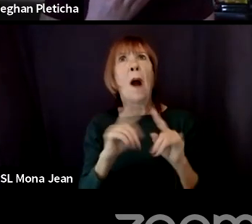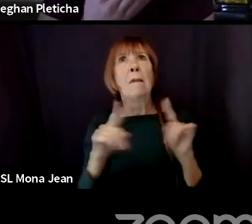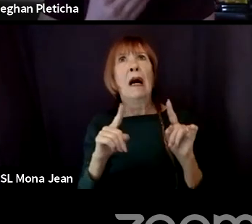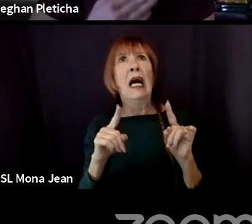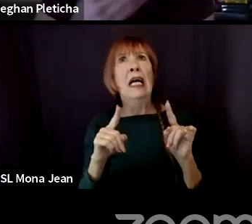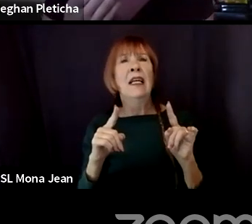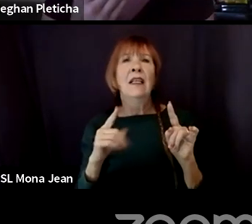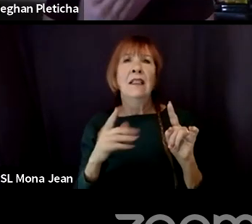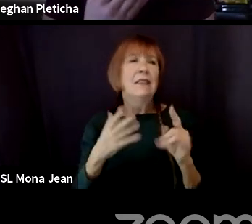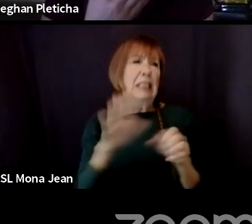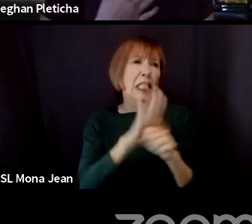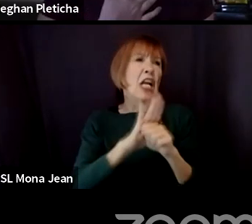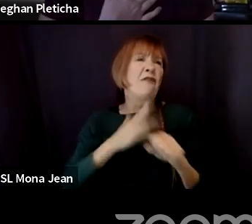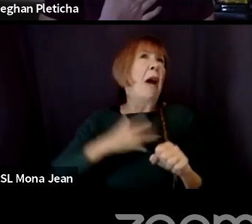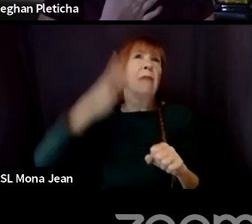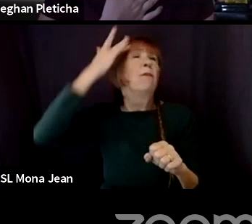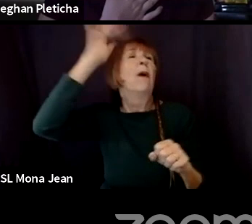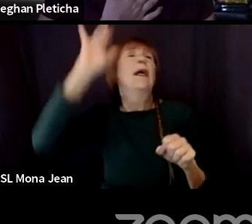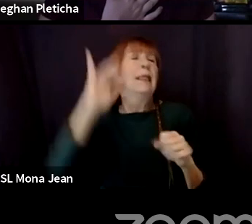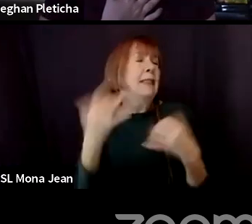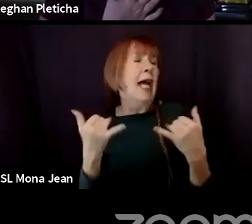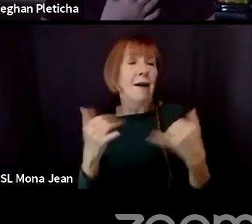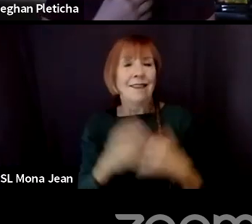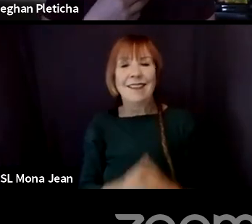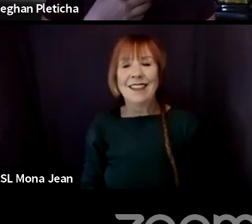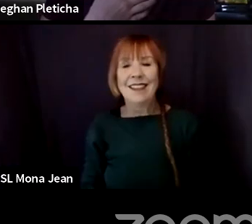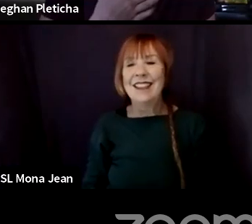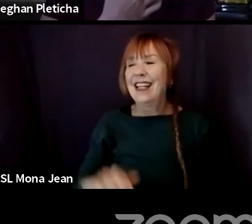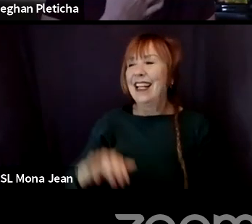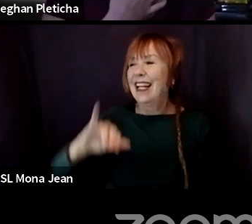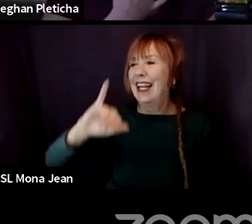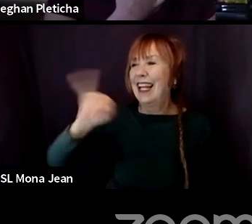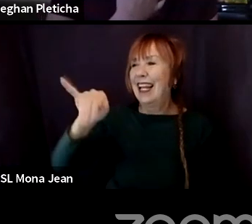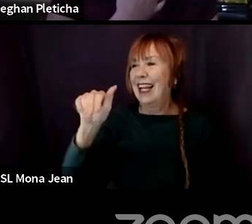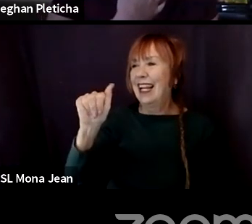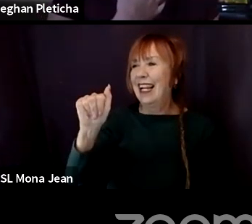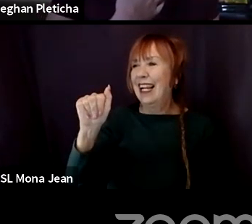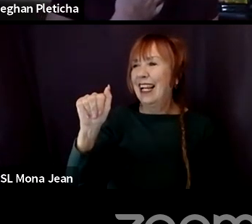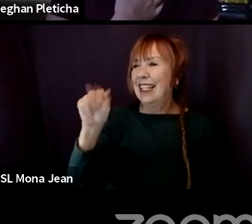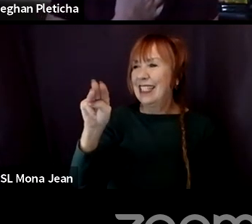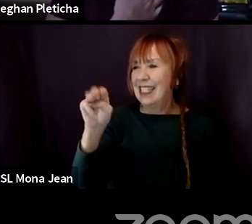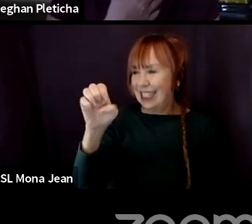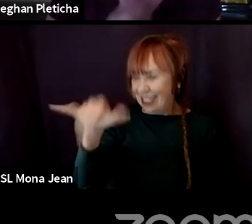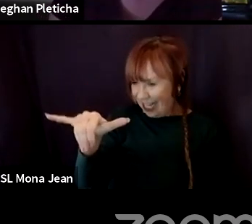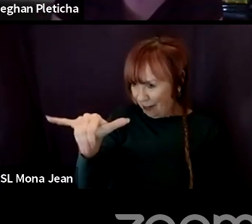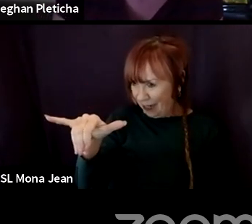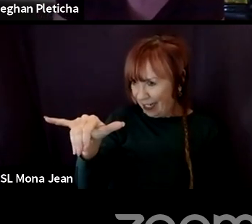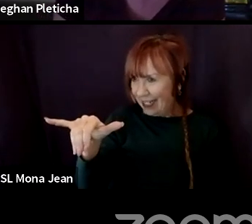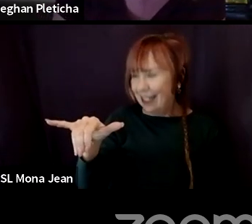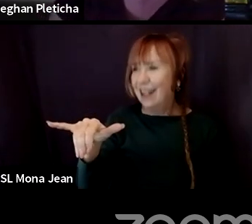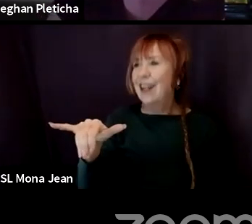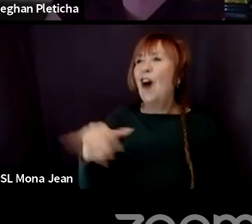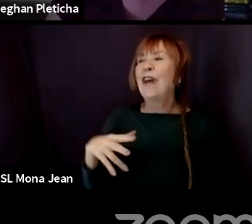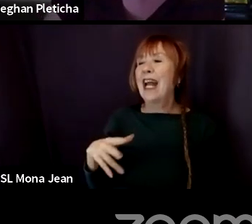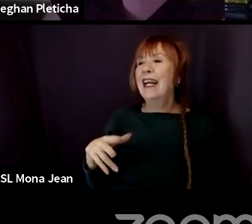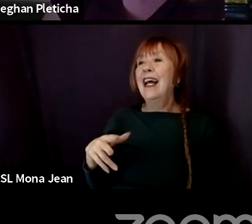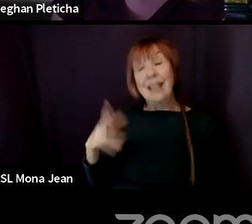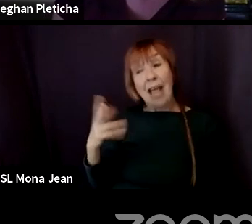All right, Jamey, like, speaking of like, bad notes, 'cause some notes can be bad, they can be useless--